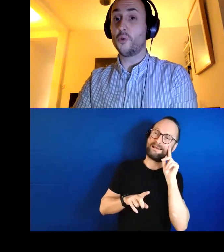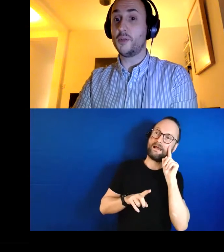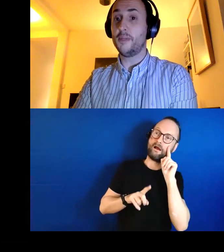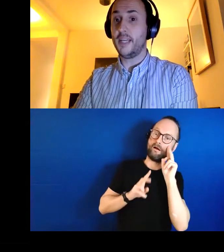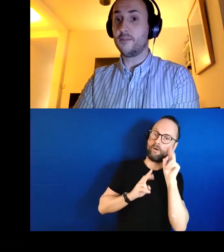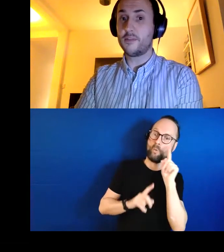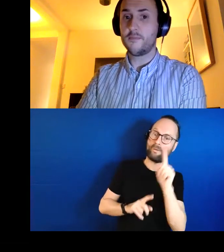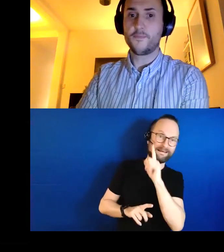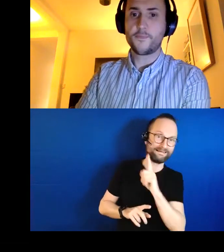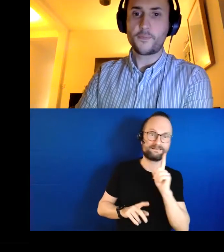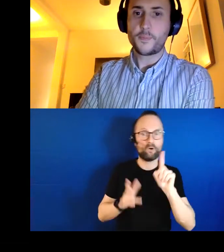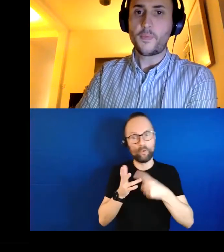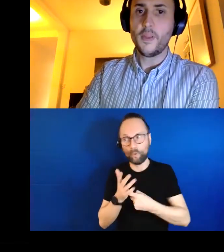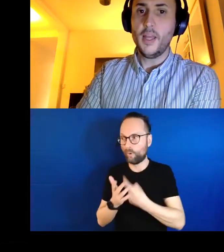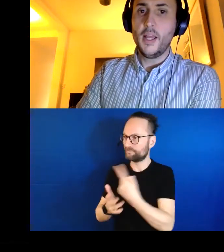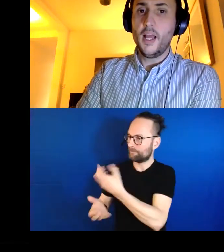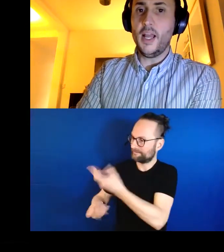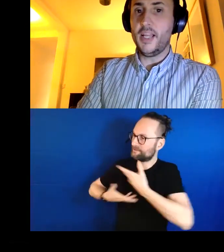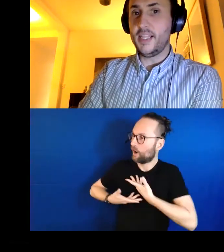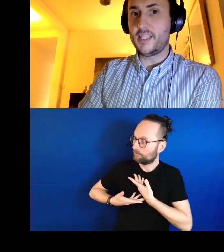And then it asks about your role in the instance so you could have been a victim or could have just been